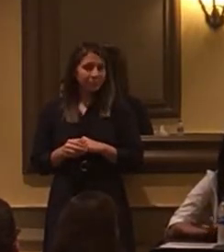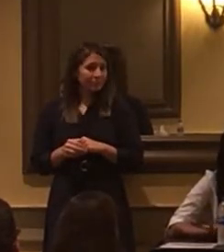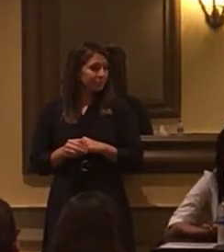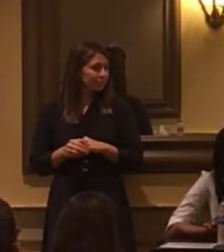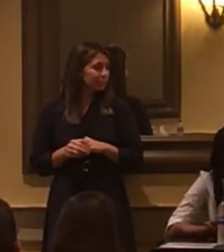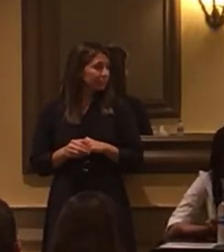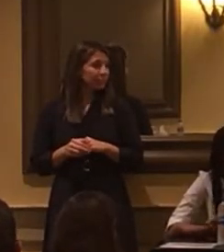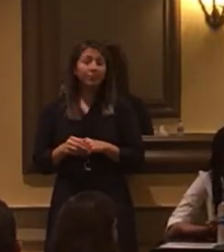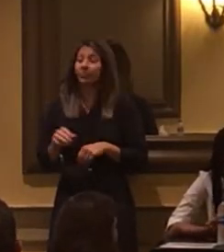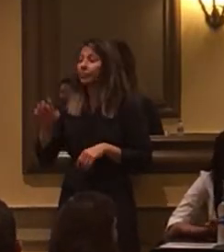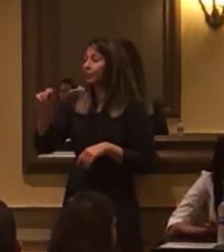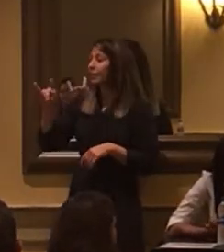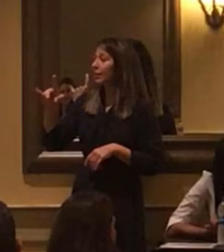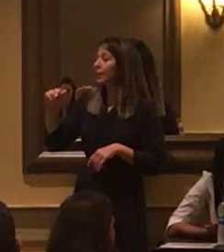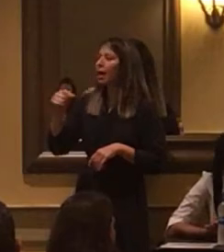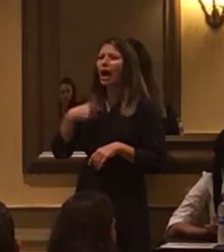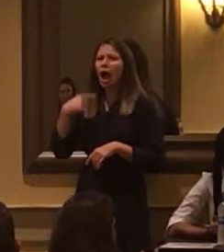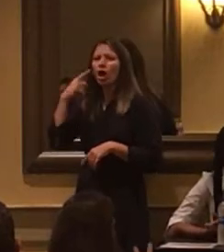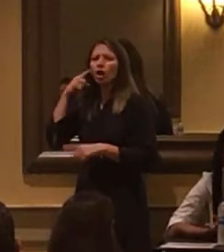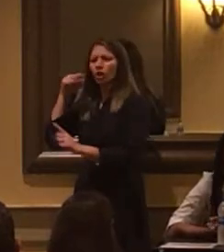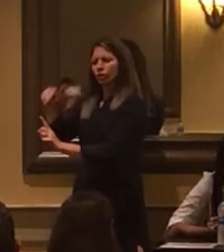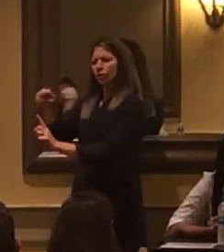I think I heard Victor say something about that kind of fitting